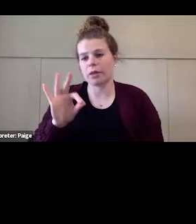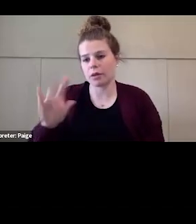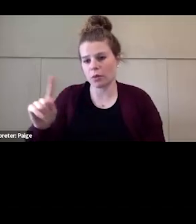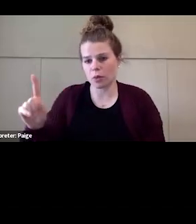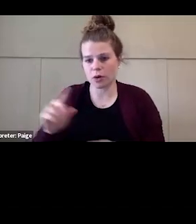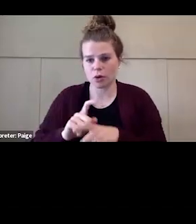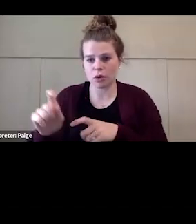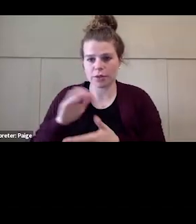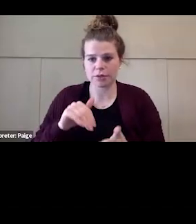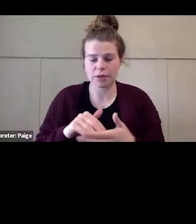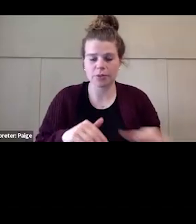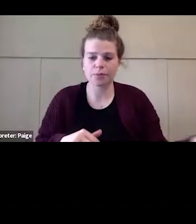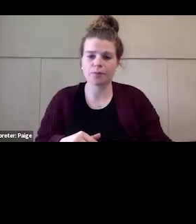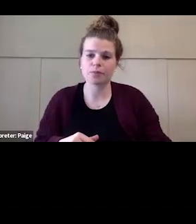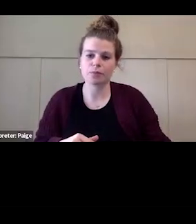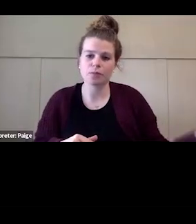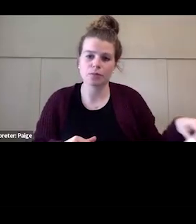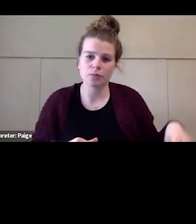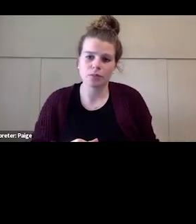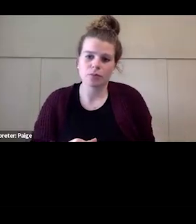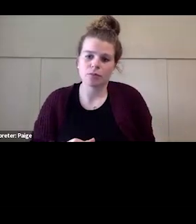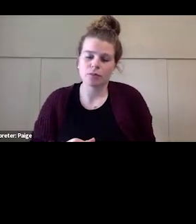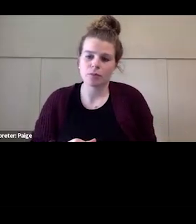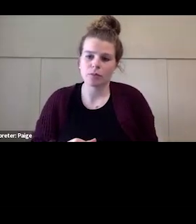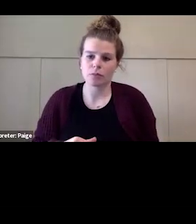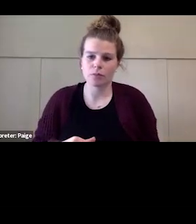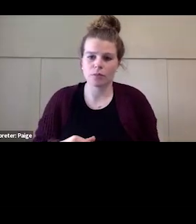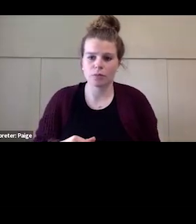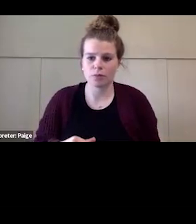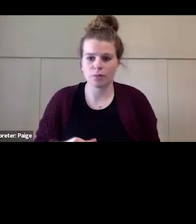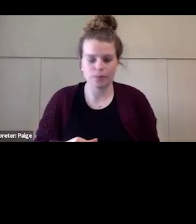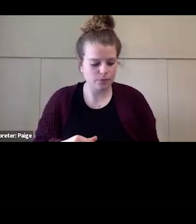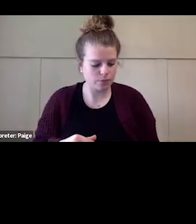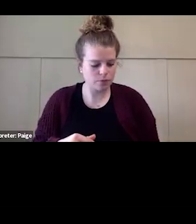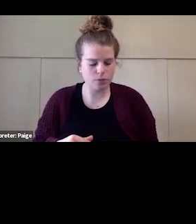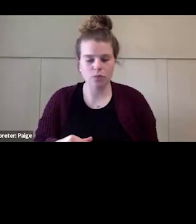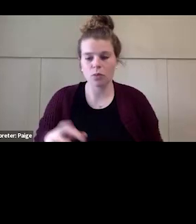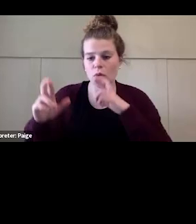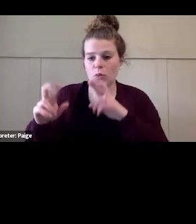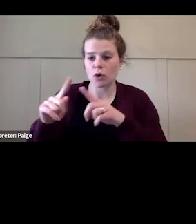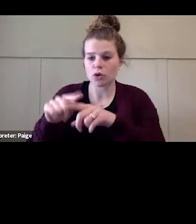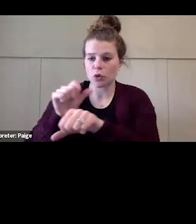They're reporting to work most days at that location and coming to our office as needed for training and supervision.